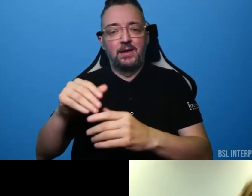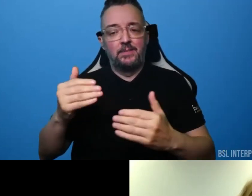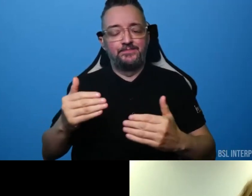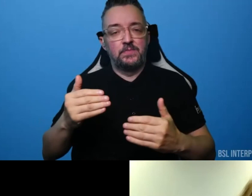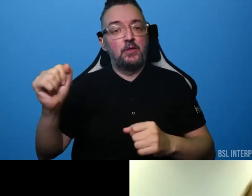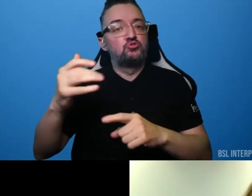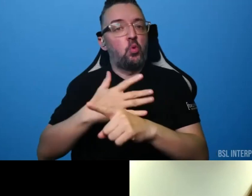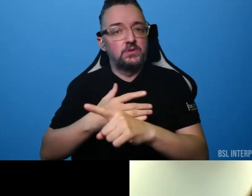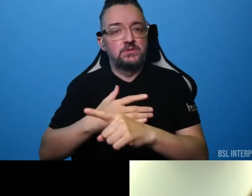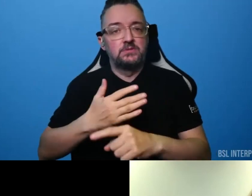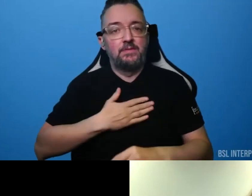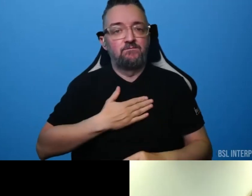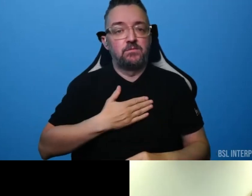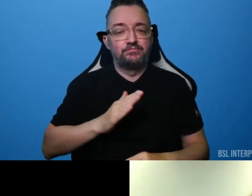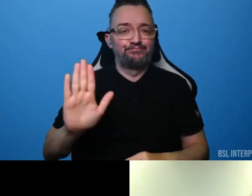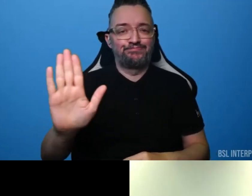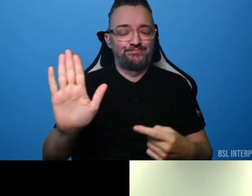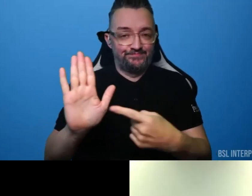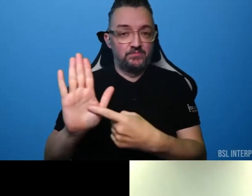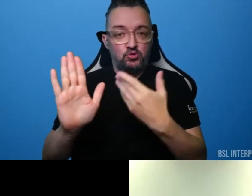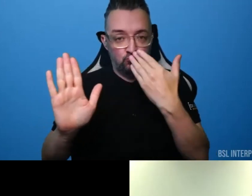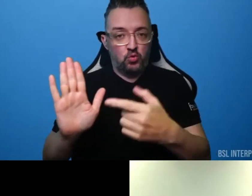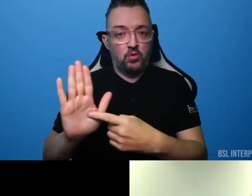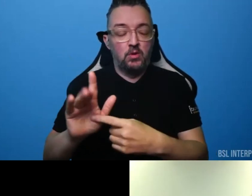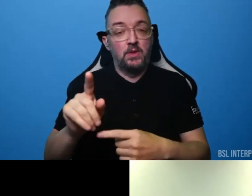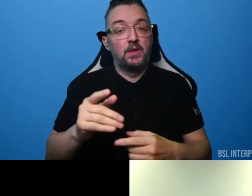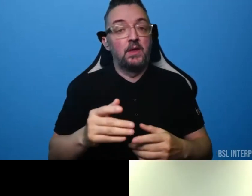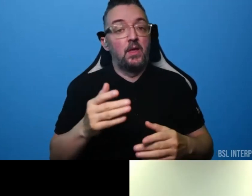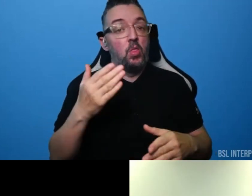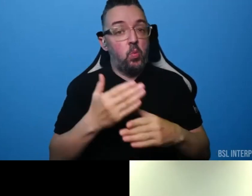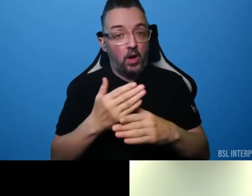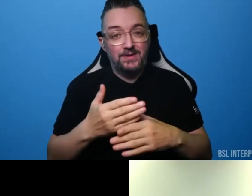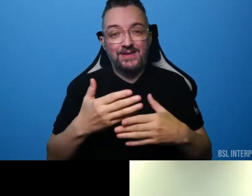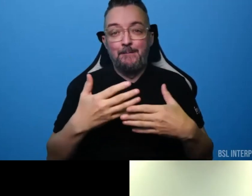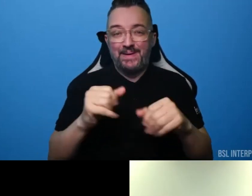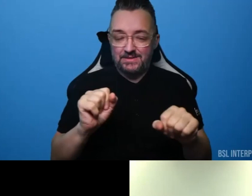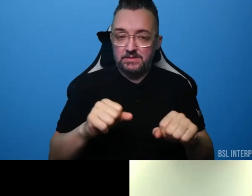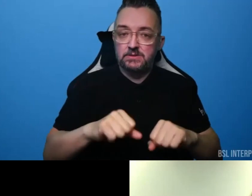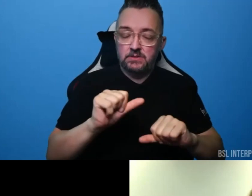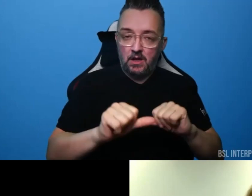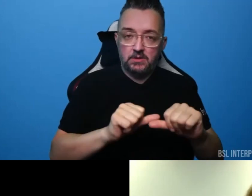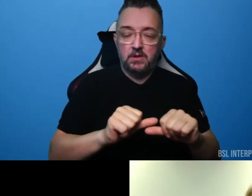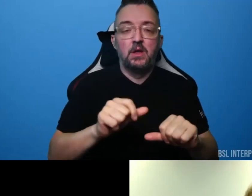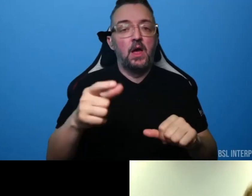And so that piece of an initial stab at that piece of work has been done and it's accompanied by a film in the gallery